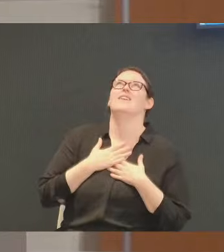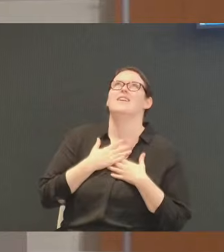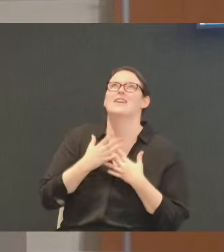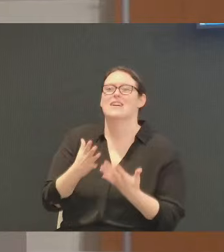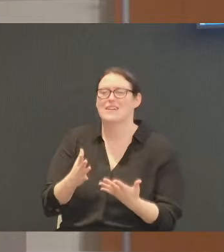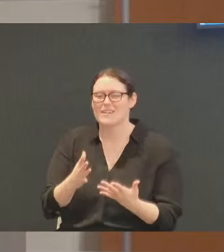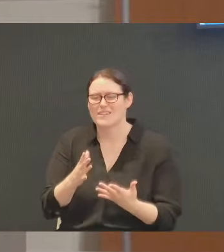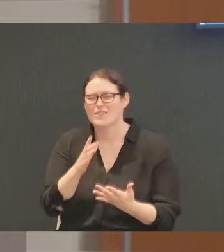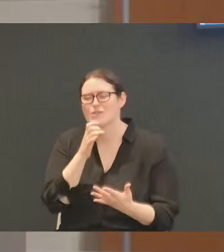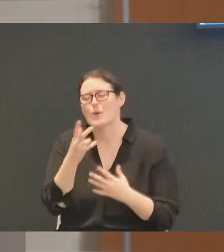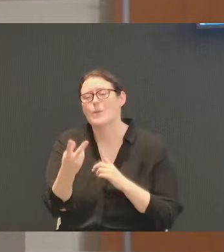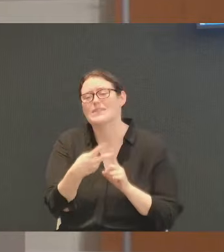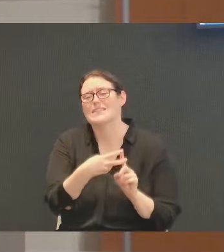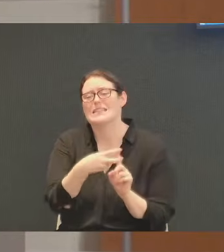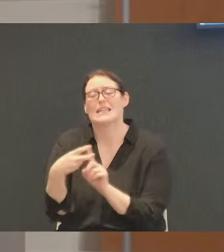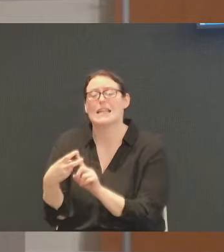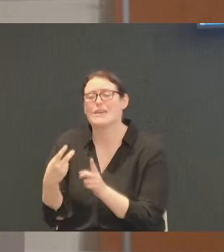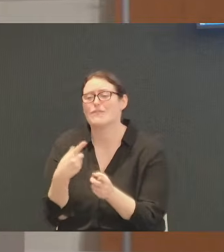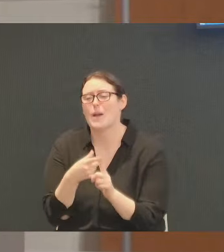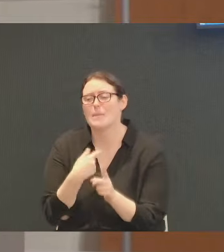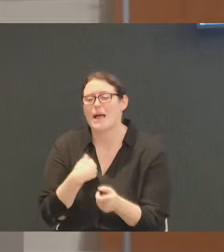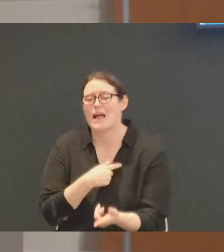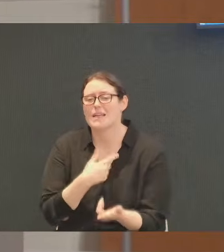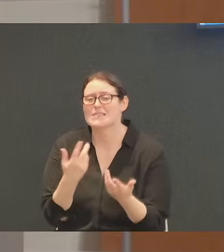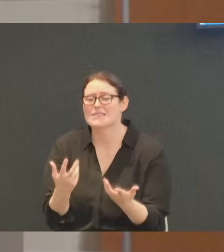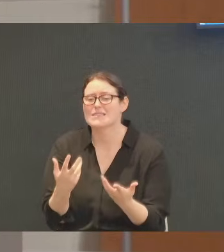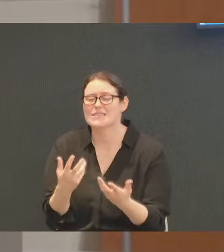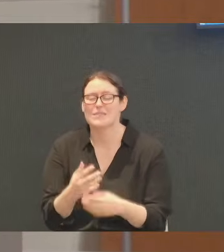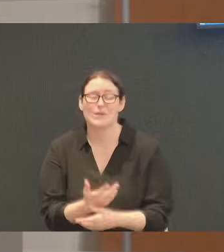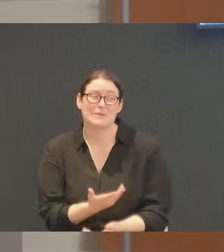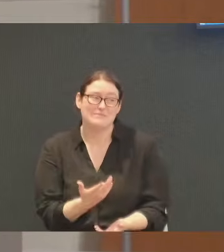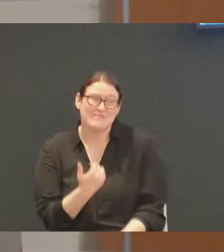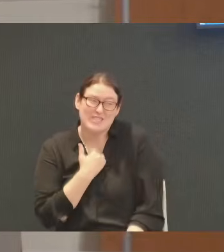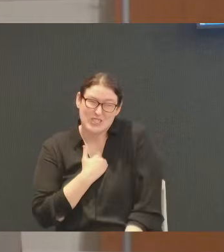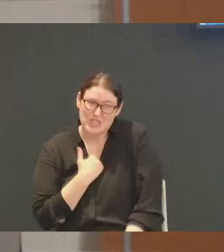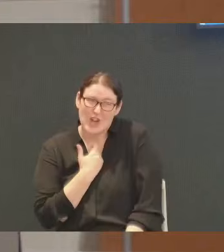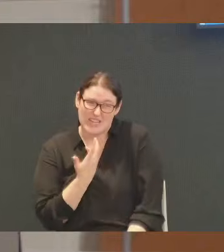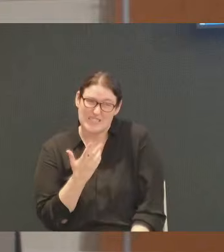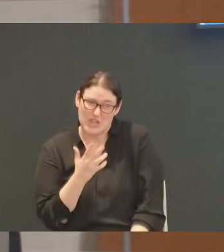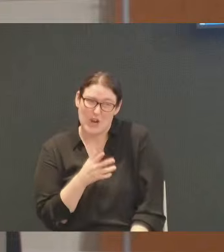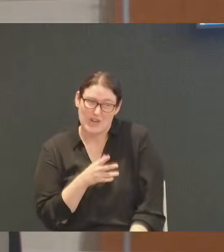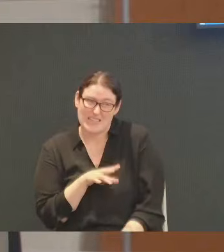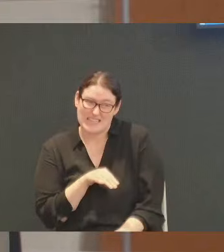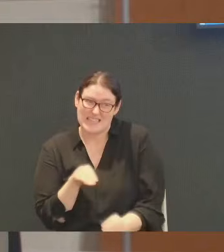Bobby Anderson from us. and I said, well, that ship has sailed. and and he's coming down. But